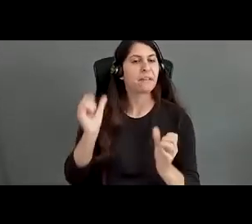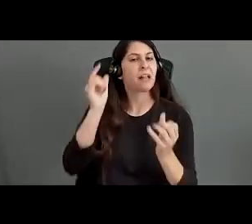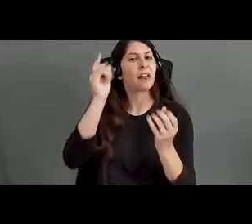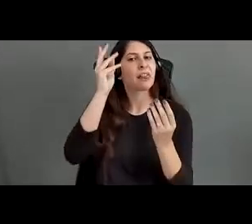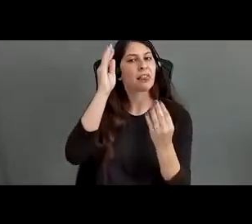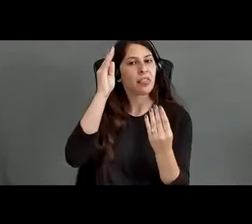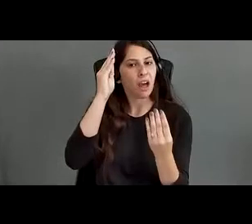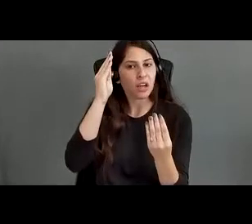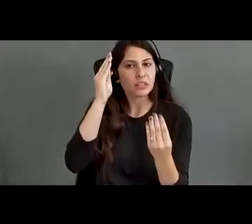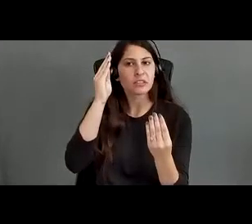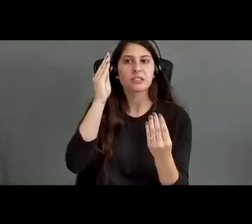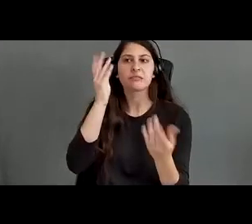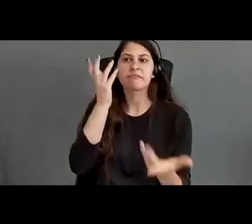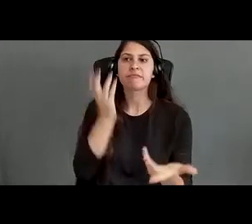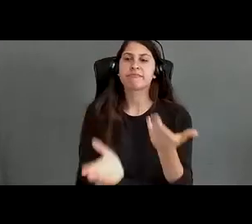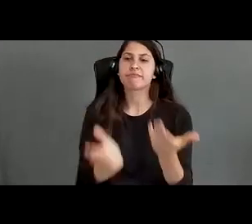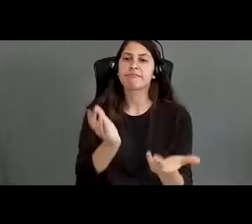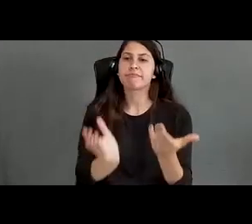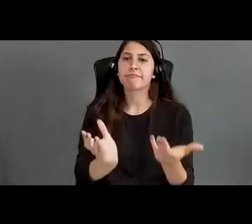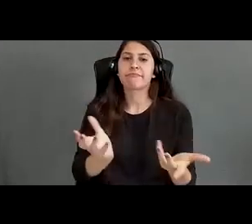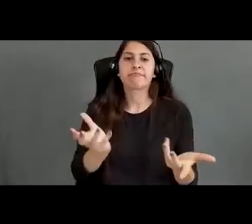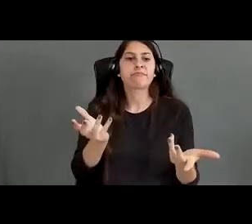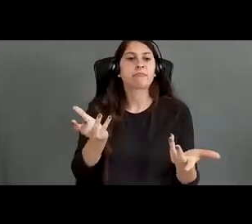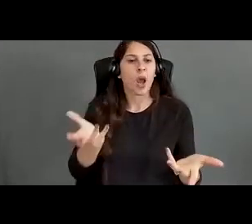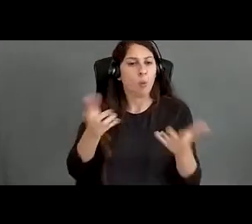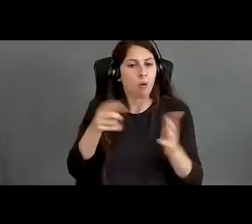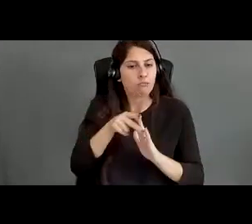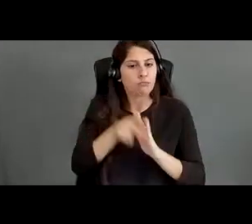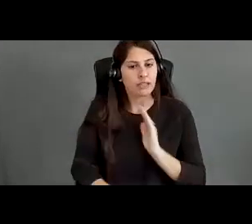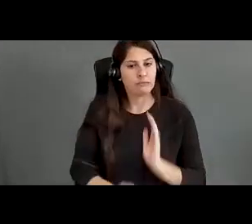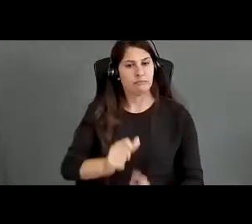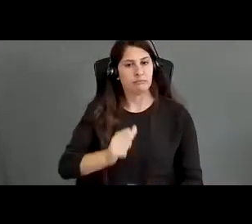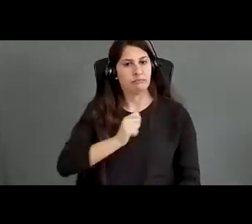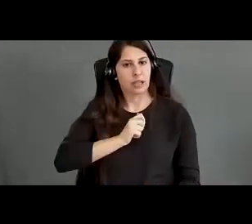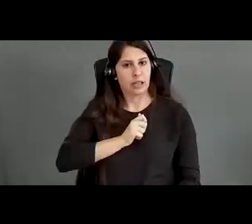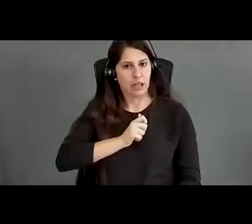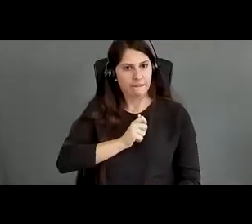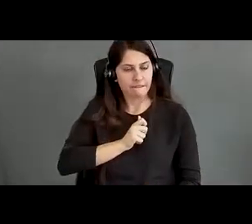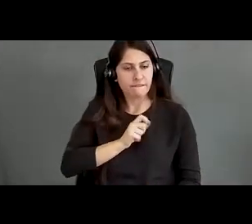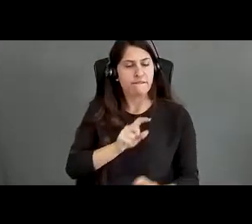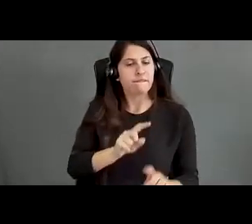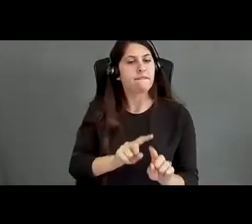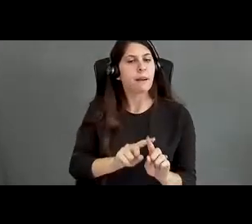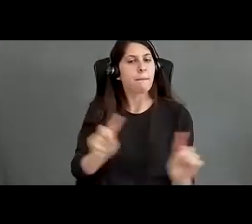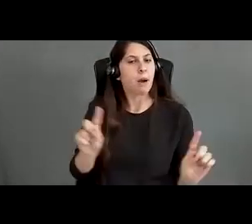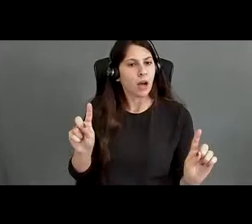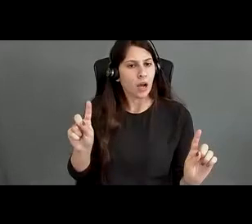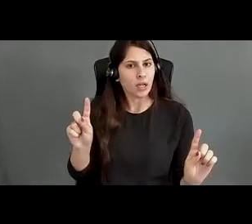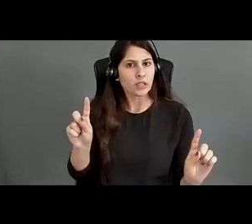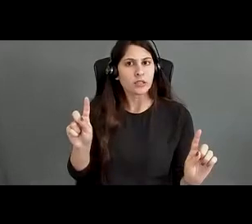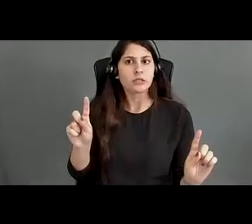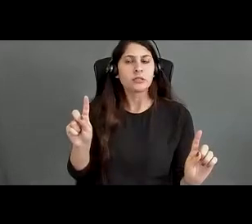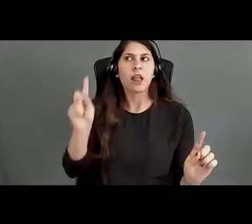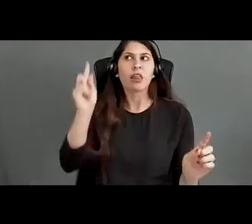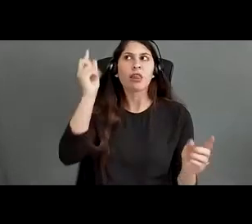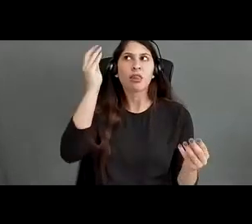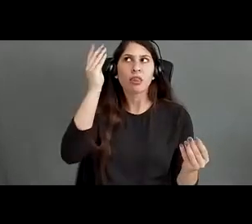Maybe it's not to the point of "I want to end my life," but thoughts as Dave was sharing,